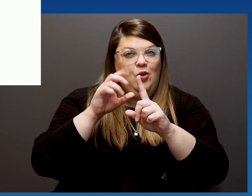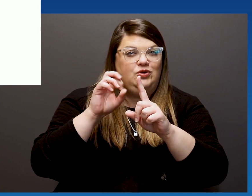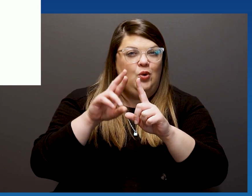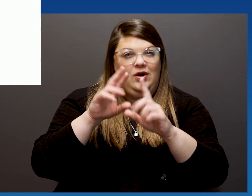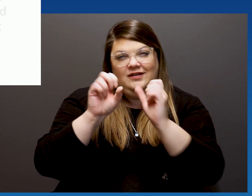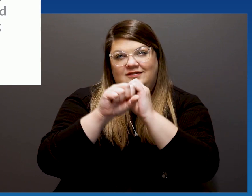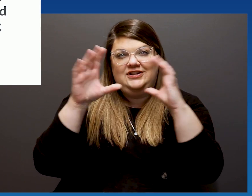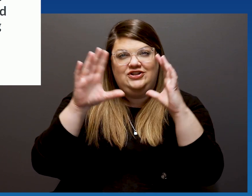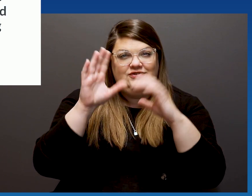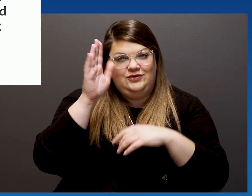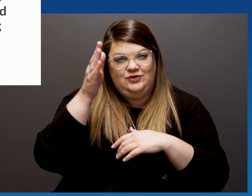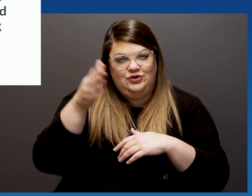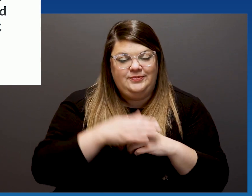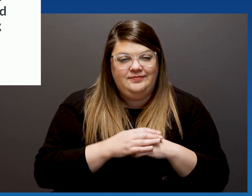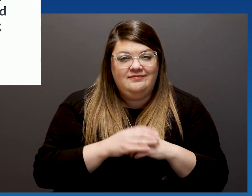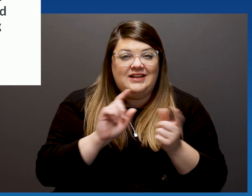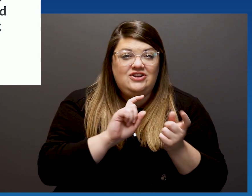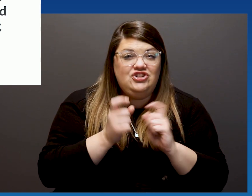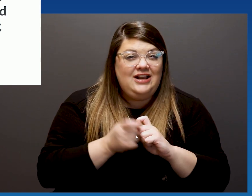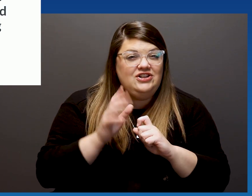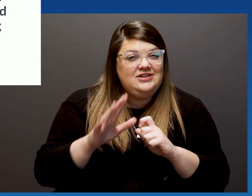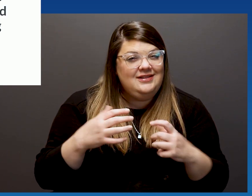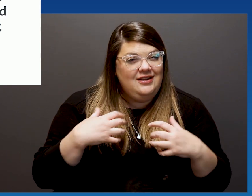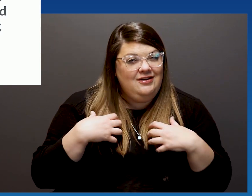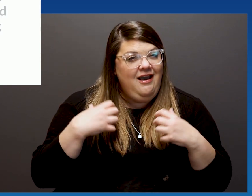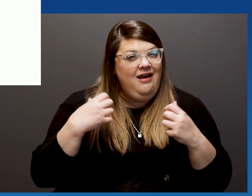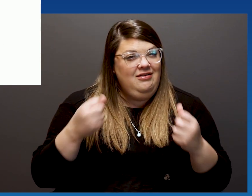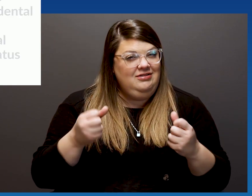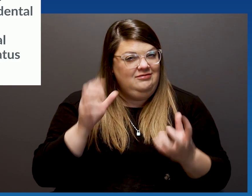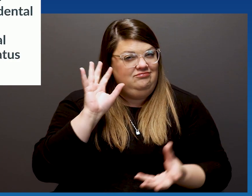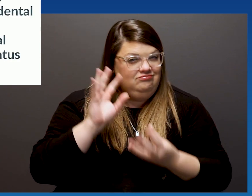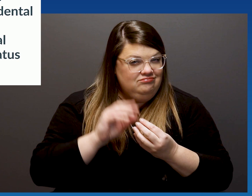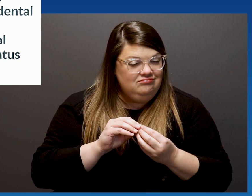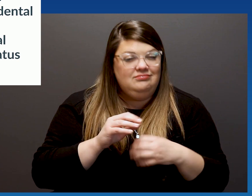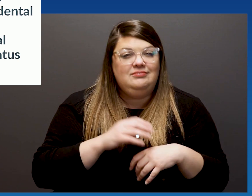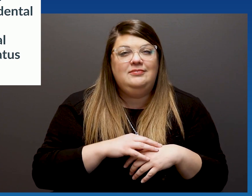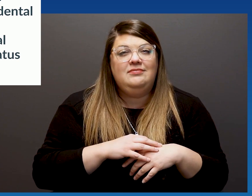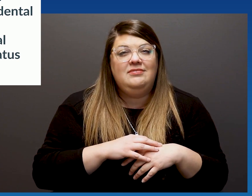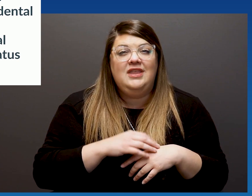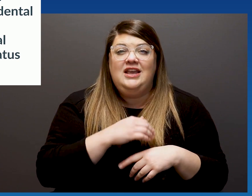changes in the member's health and wellbeing, changes in the member's medical, dental,